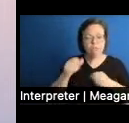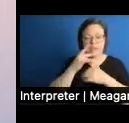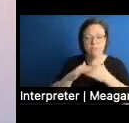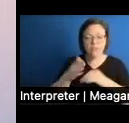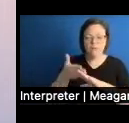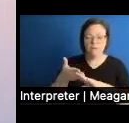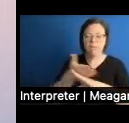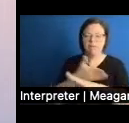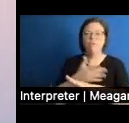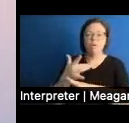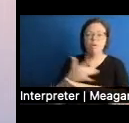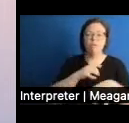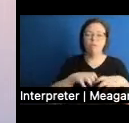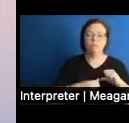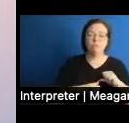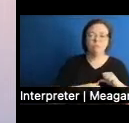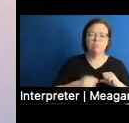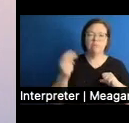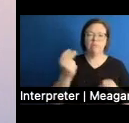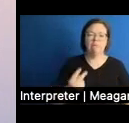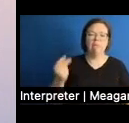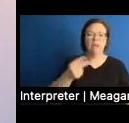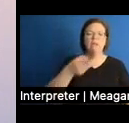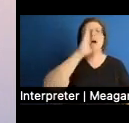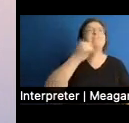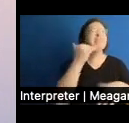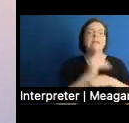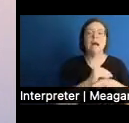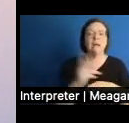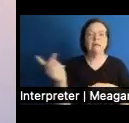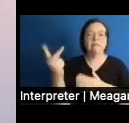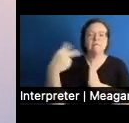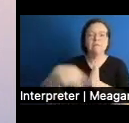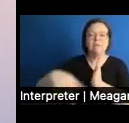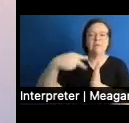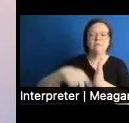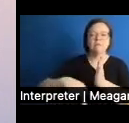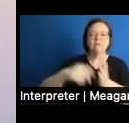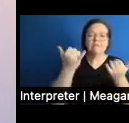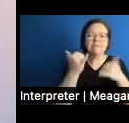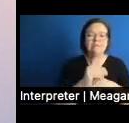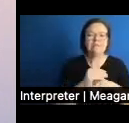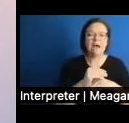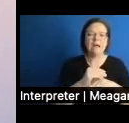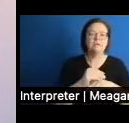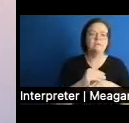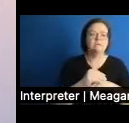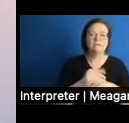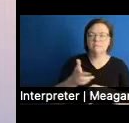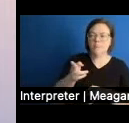meet & mean mug & God, tonight, let them dance! Tonight, the bullet does not exist. Tonight,